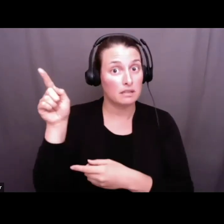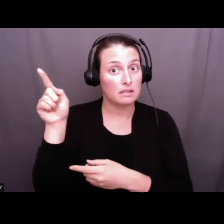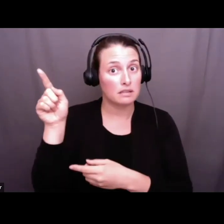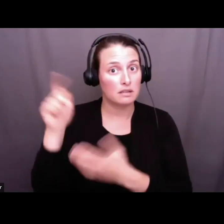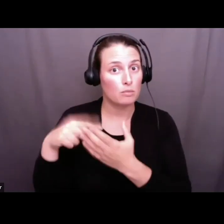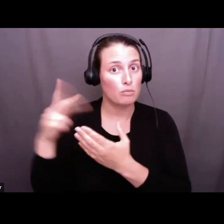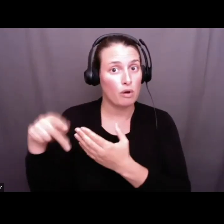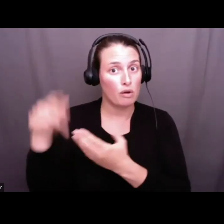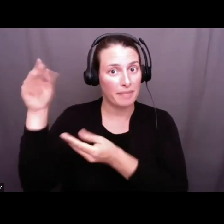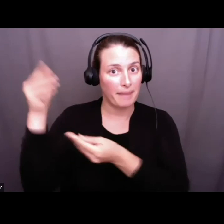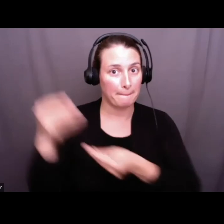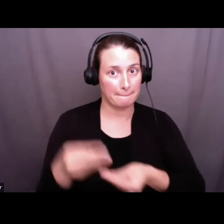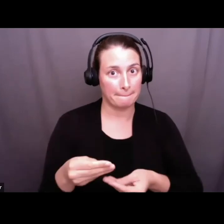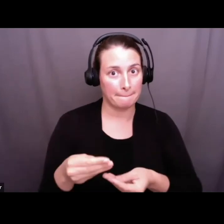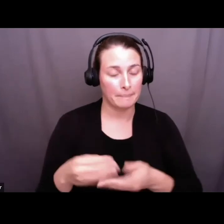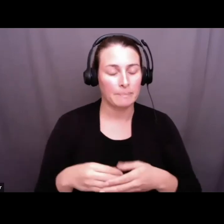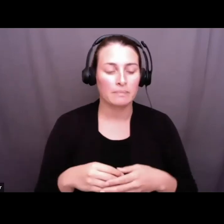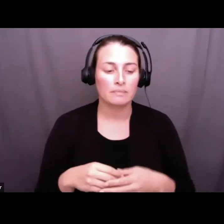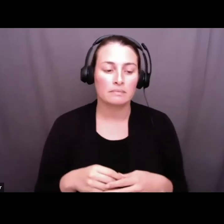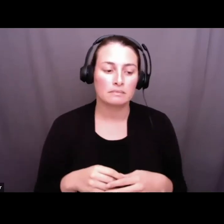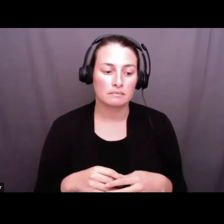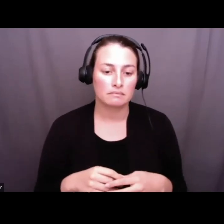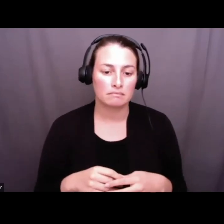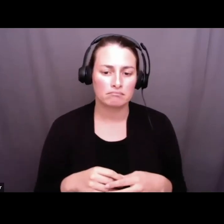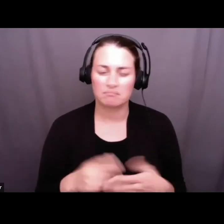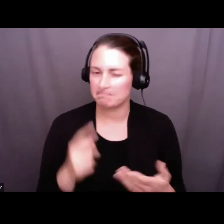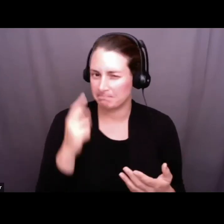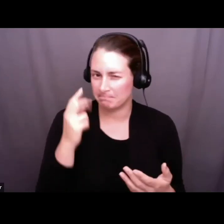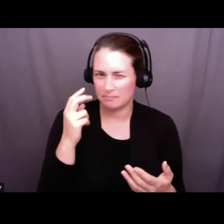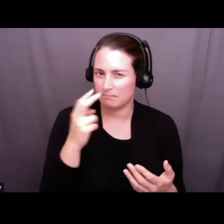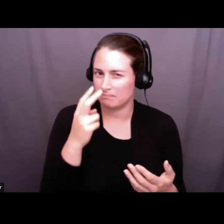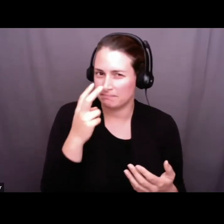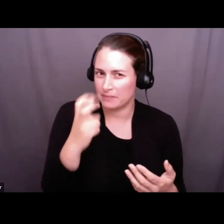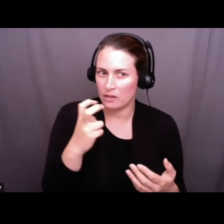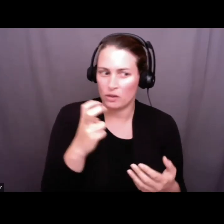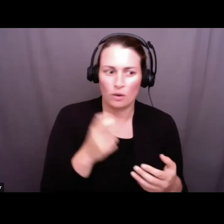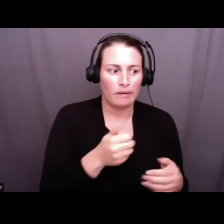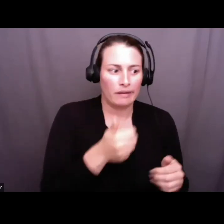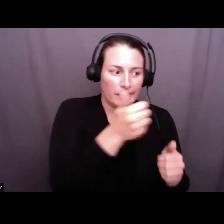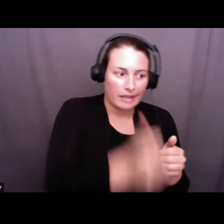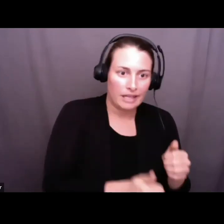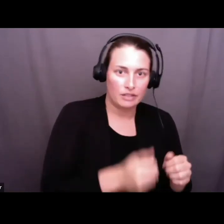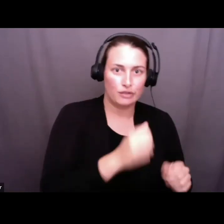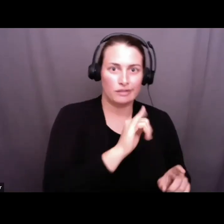think this will be administered by individual Institutes. My understanding is there won’t